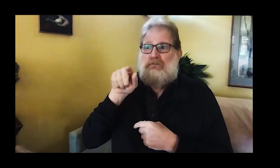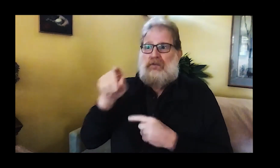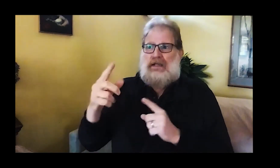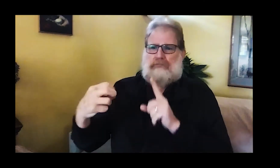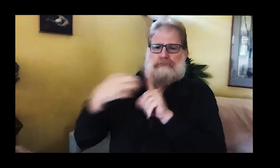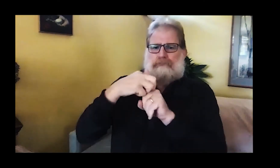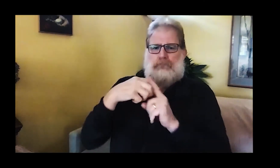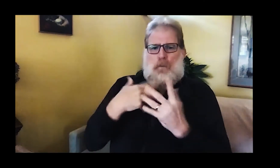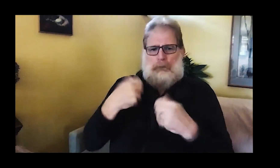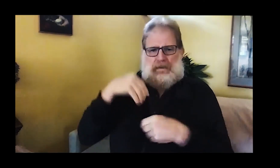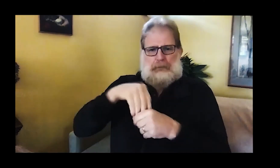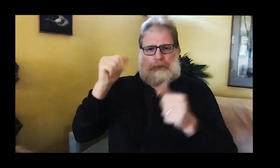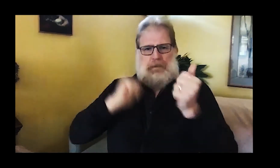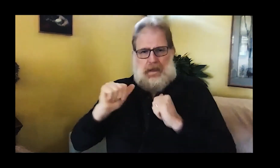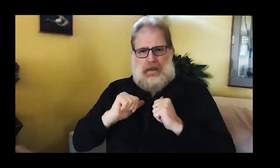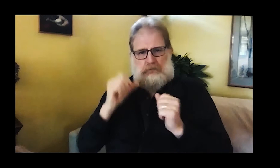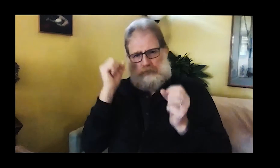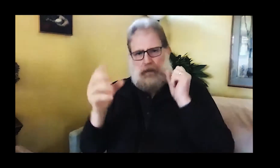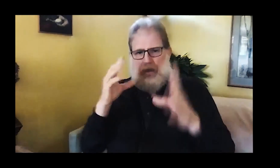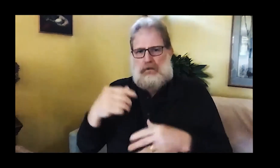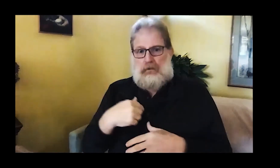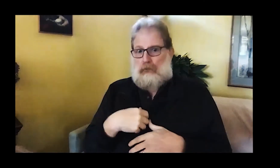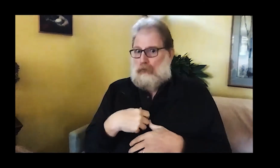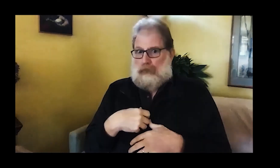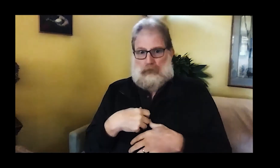and he said to me hey Howie, you should be in the play. You should sign in to play